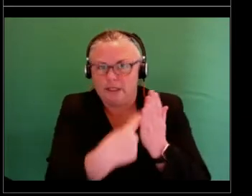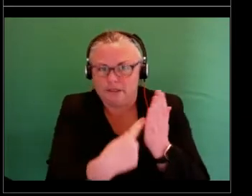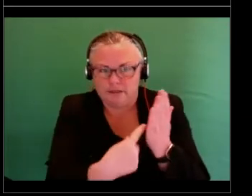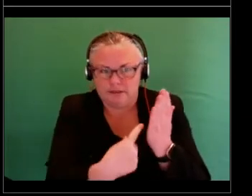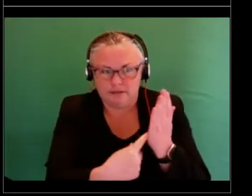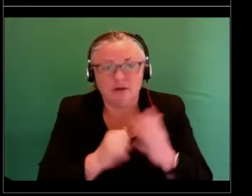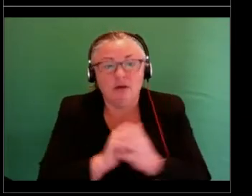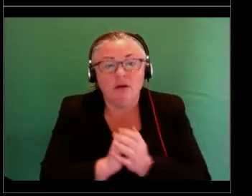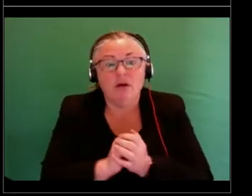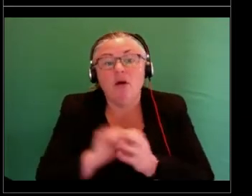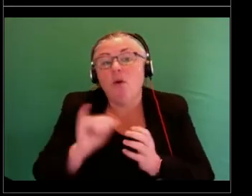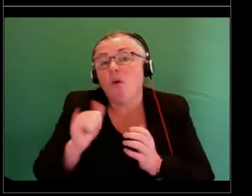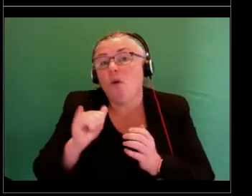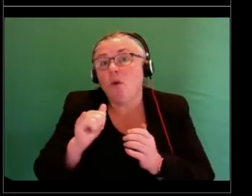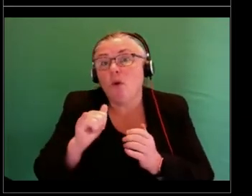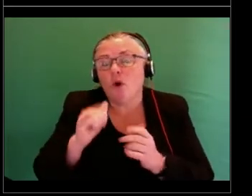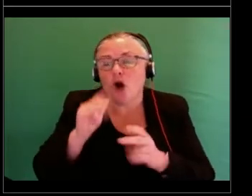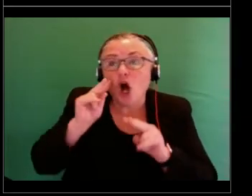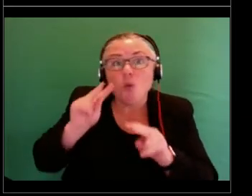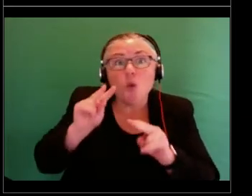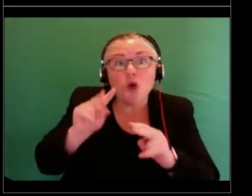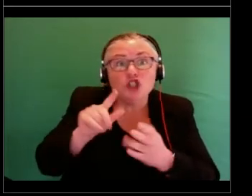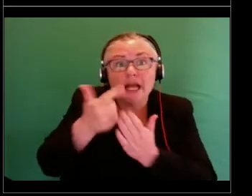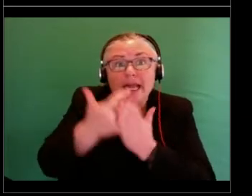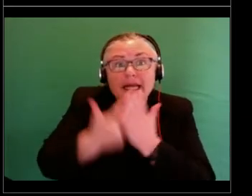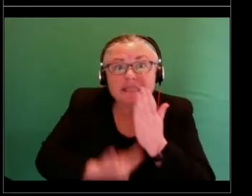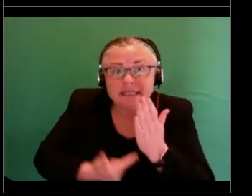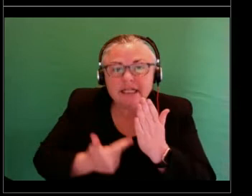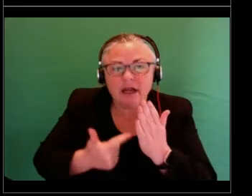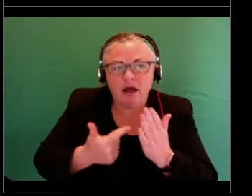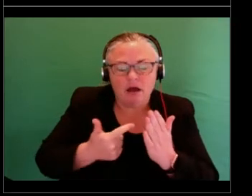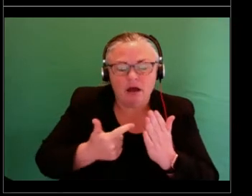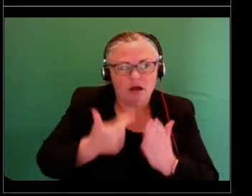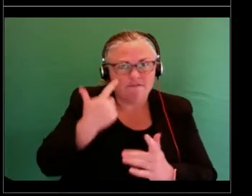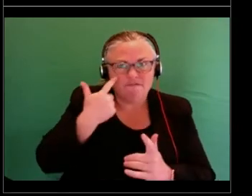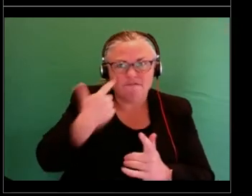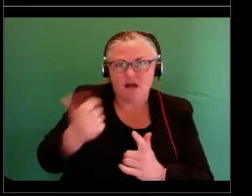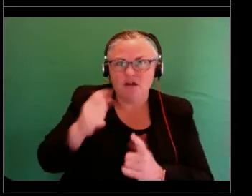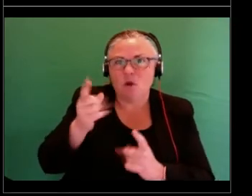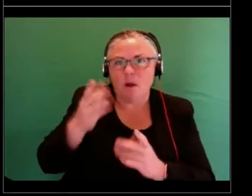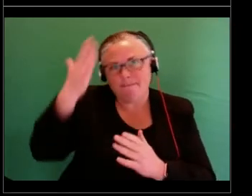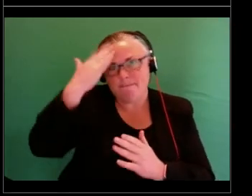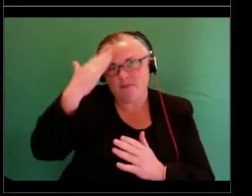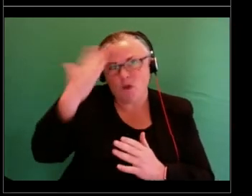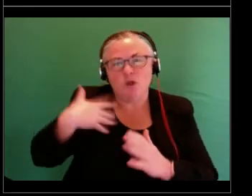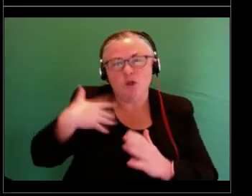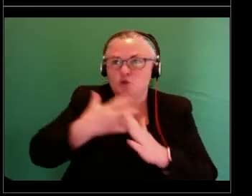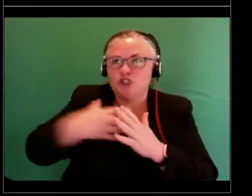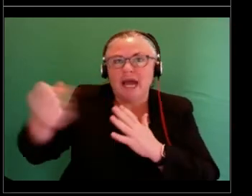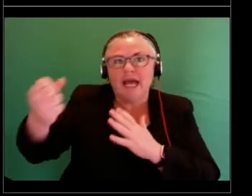Again, what us help your client get as much information about any past orders or parenting